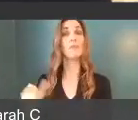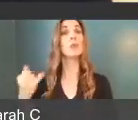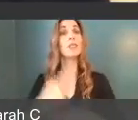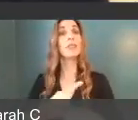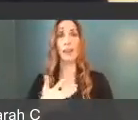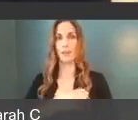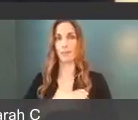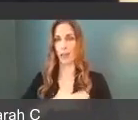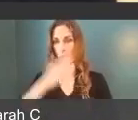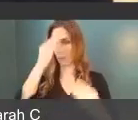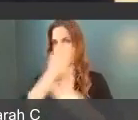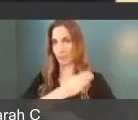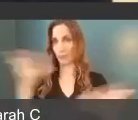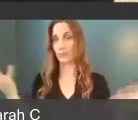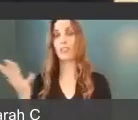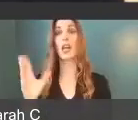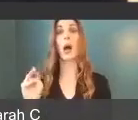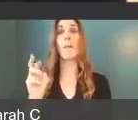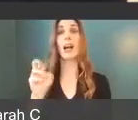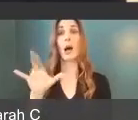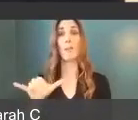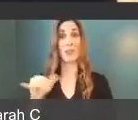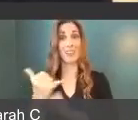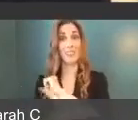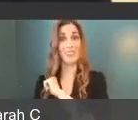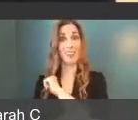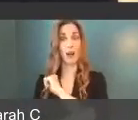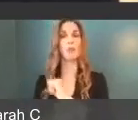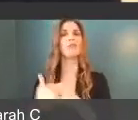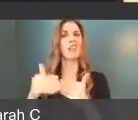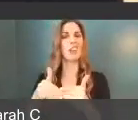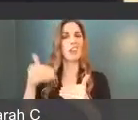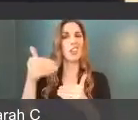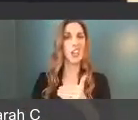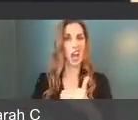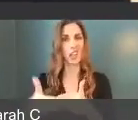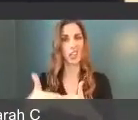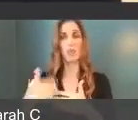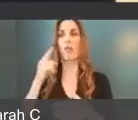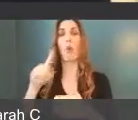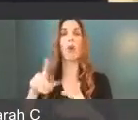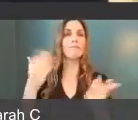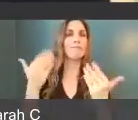County is taking additional steps to set the groundwork to vaccinate more people who work